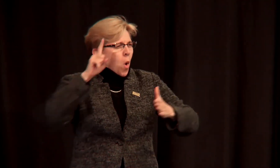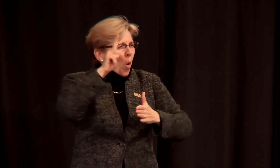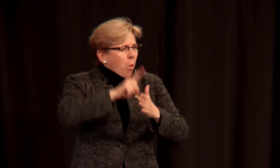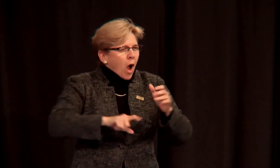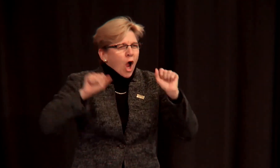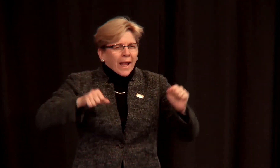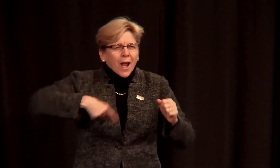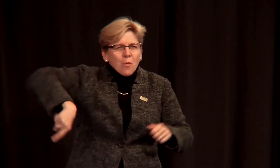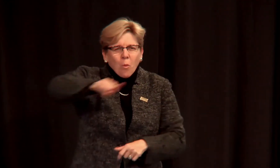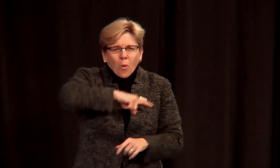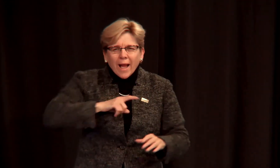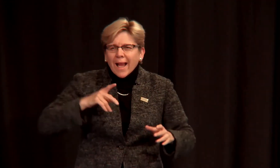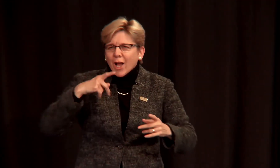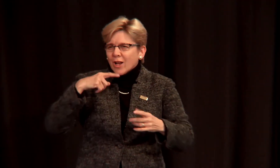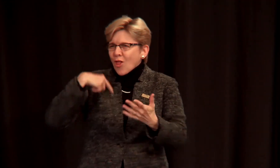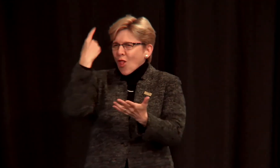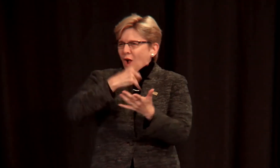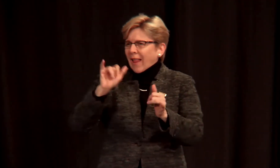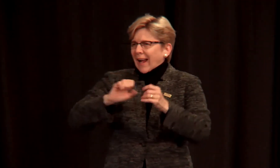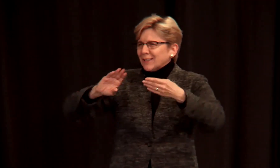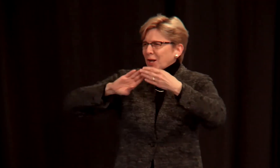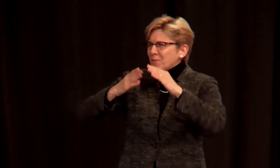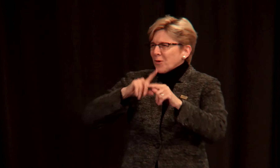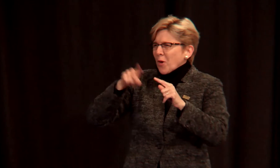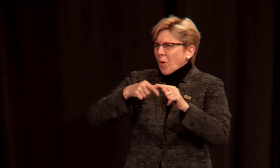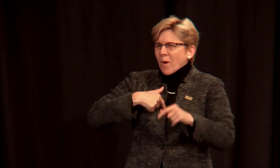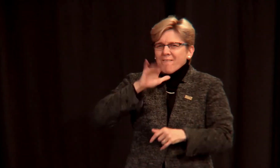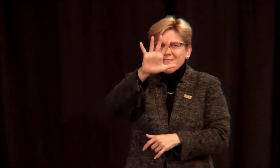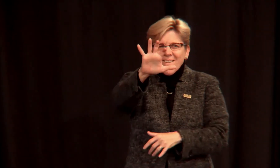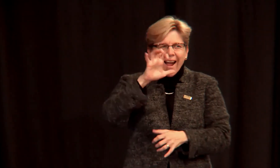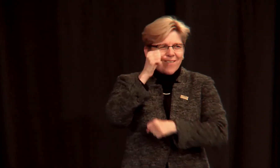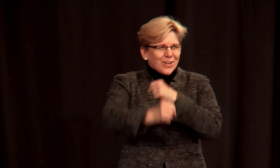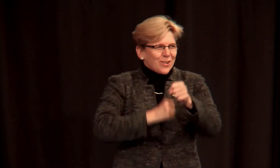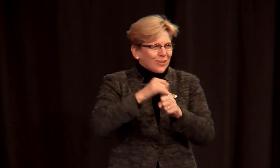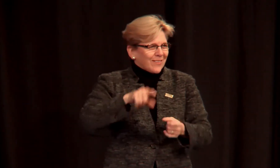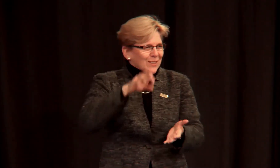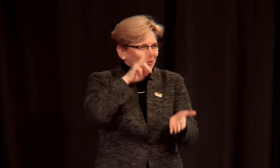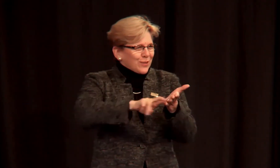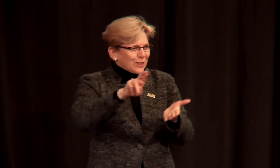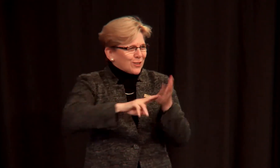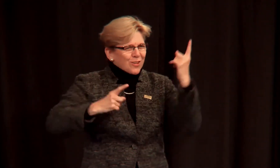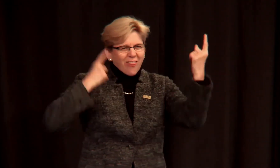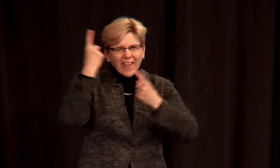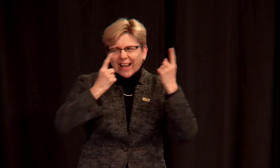What can we look like as a community when we have 500 years